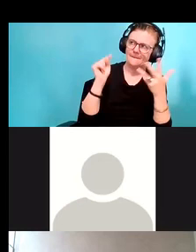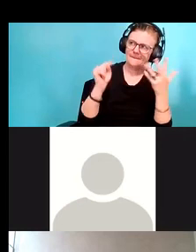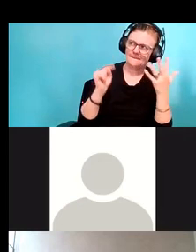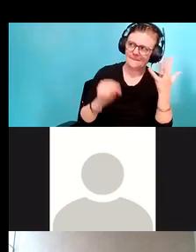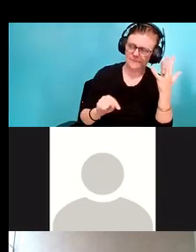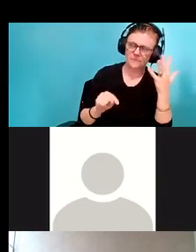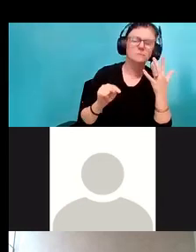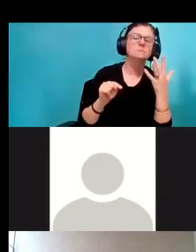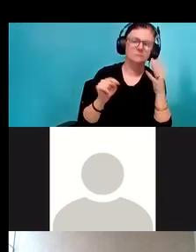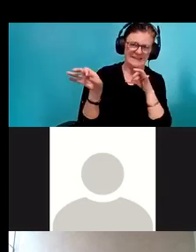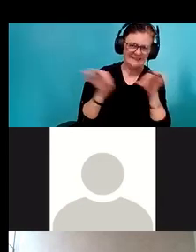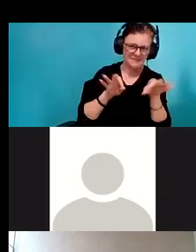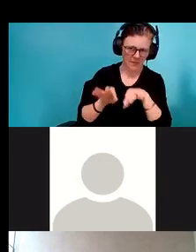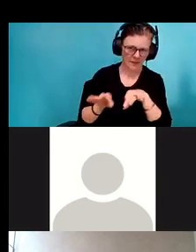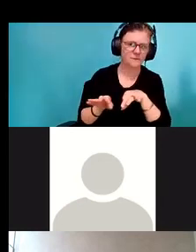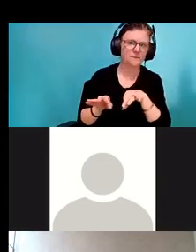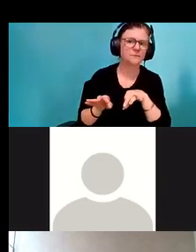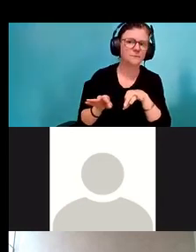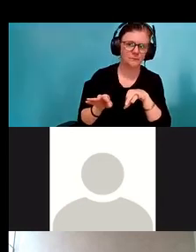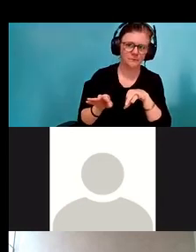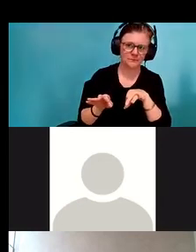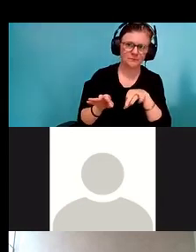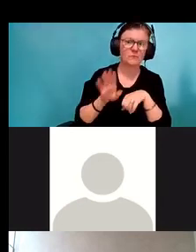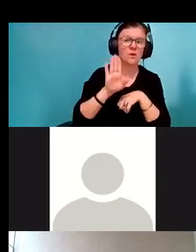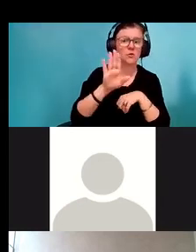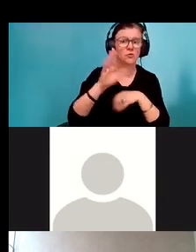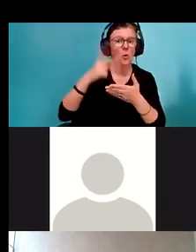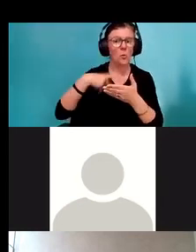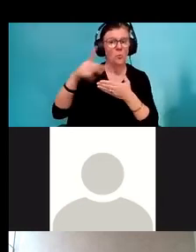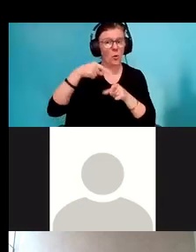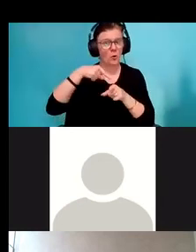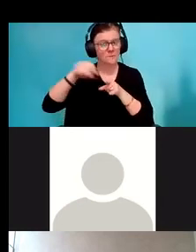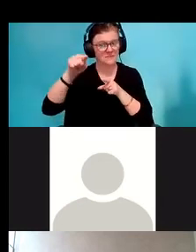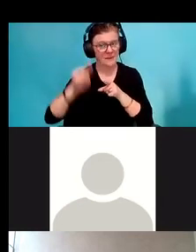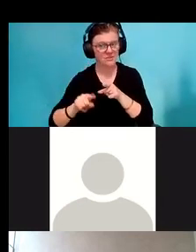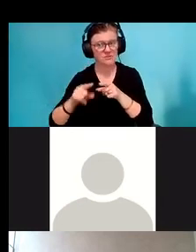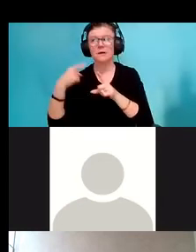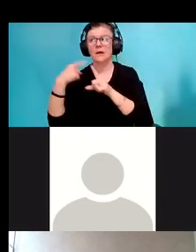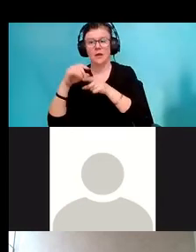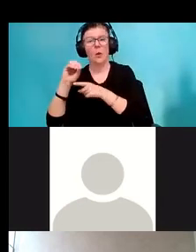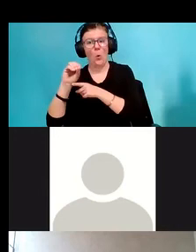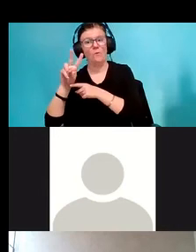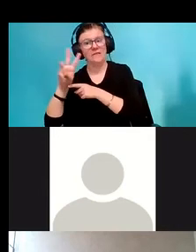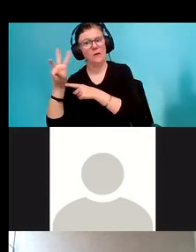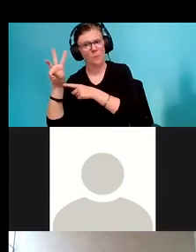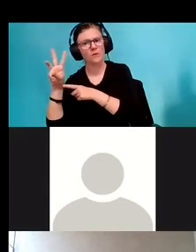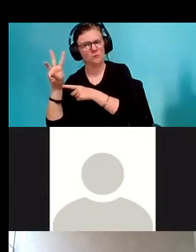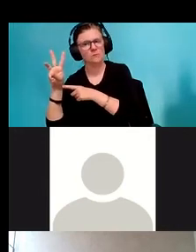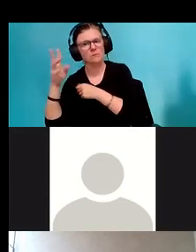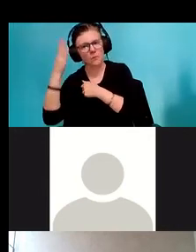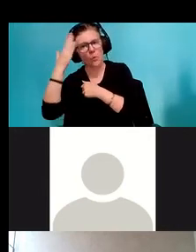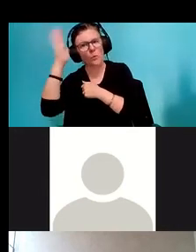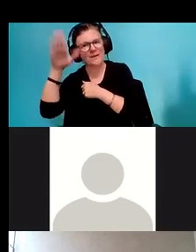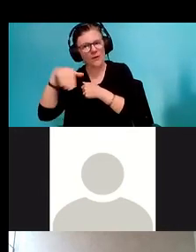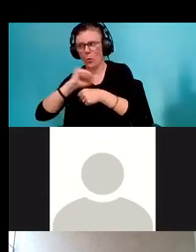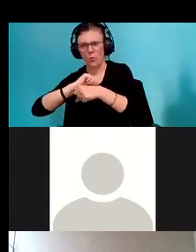at this time. Your program specialist and everyone at OVW knows that working through COVID-19